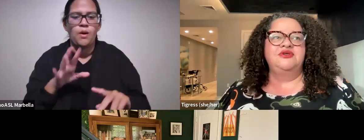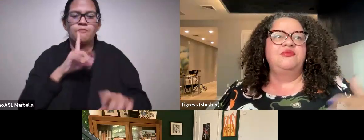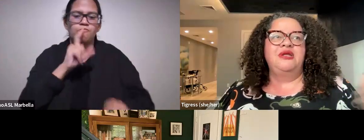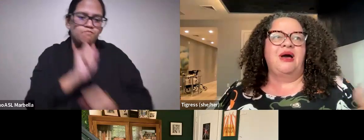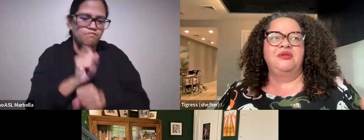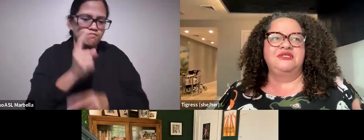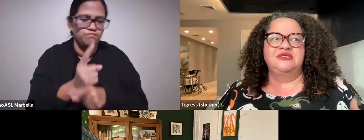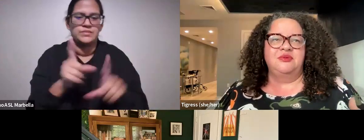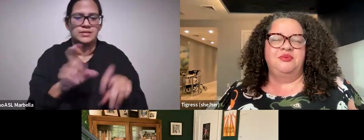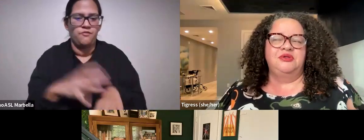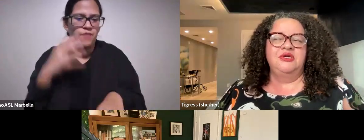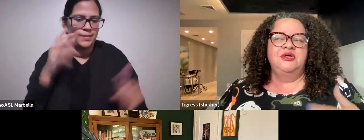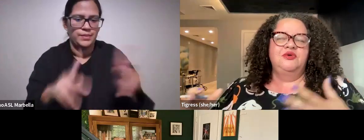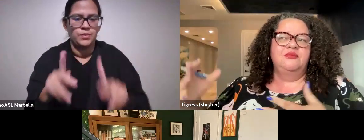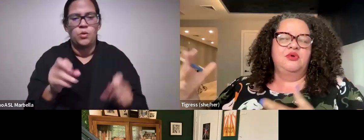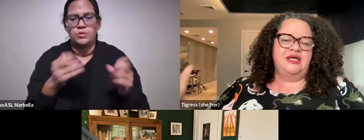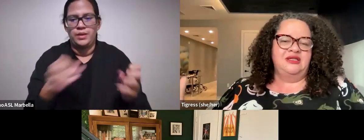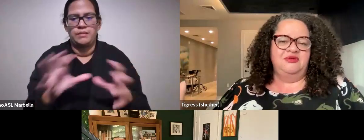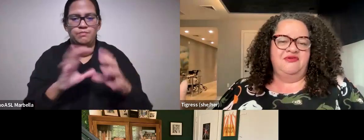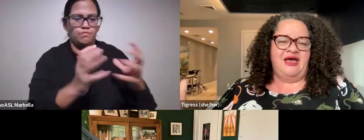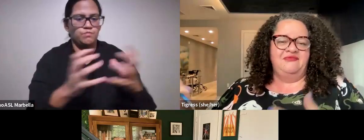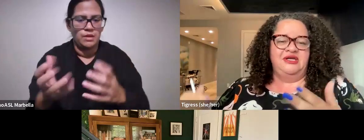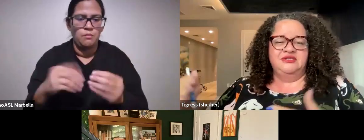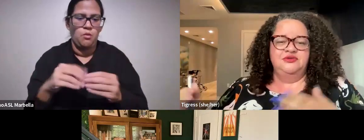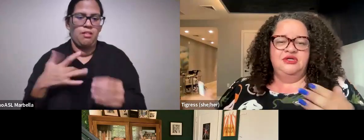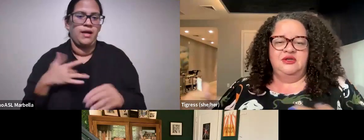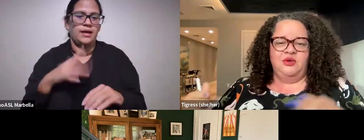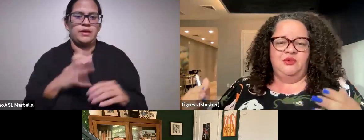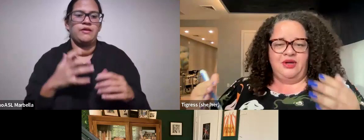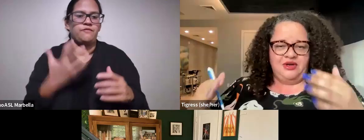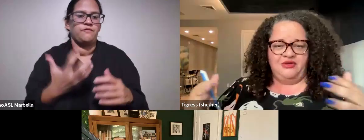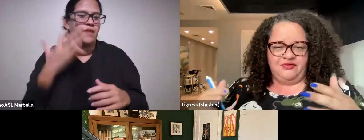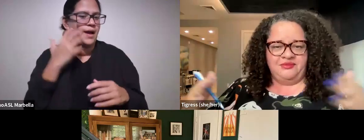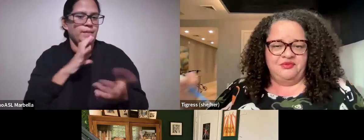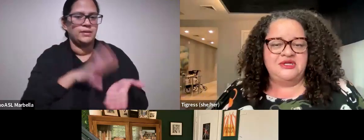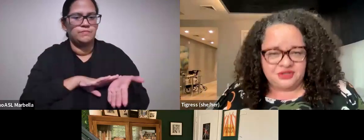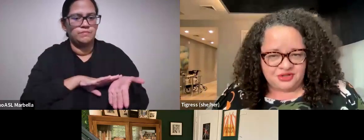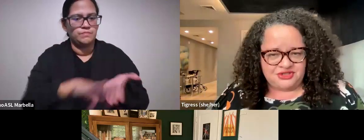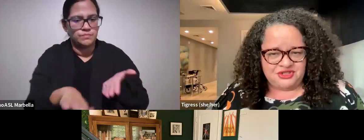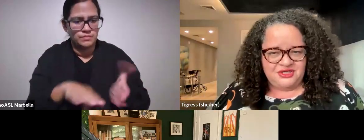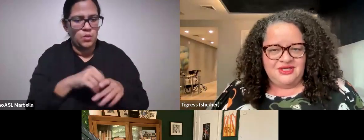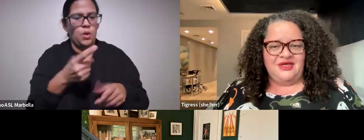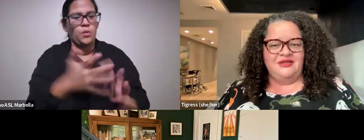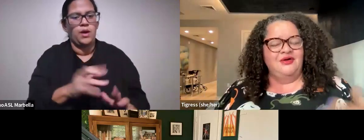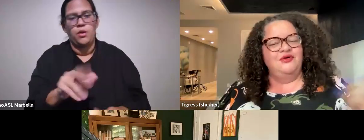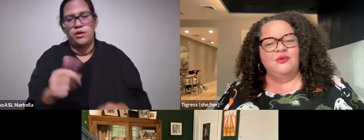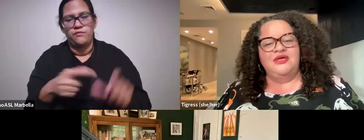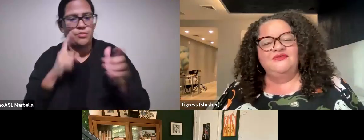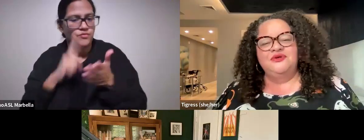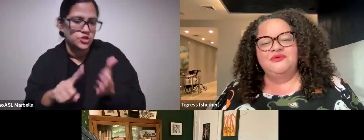so many populations of the people who are more likely to be fat have been excluded in one way or another from the research that who are we even doing